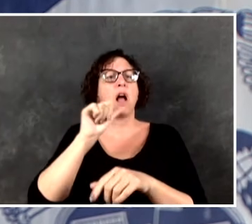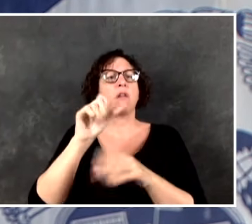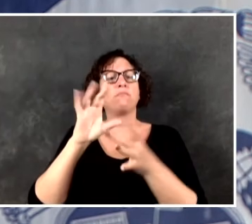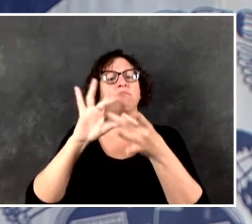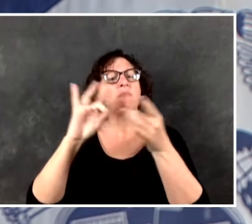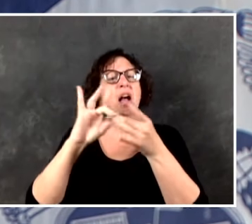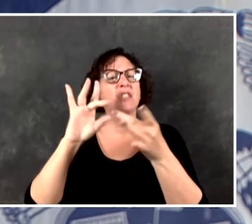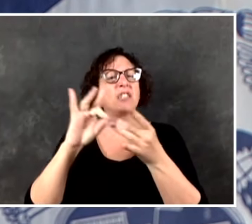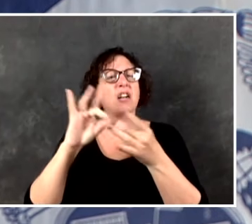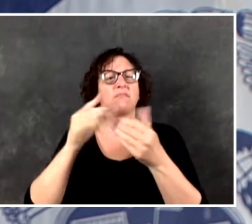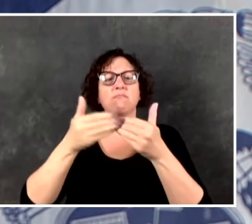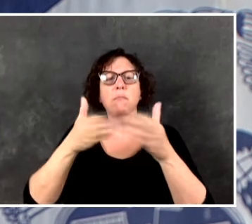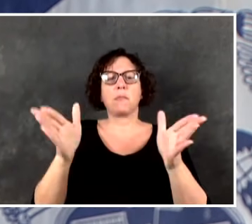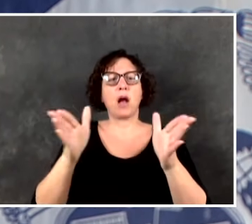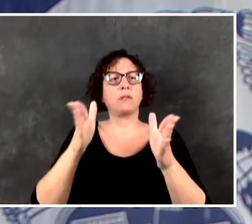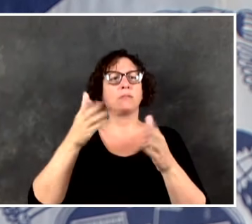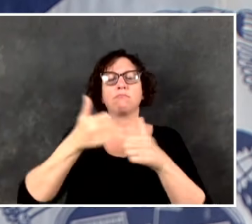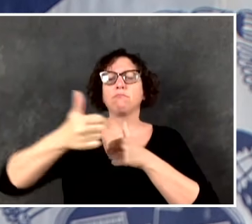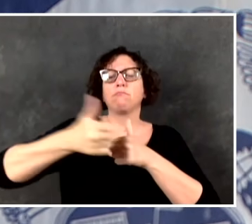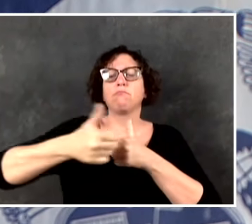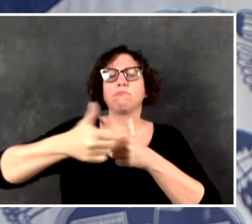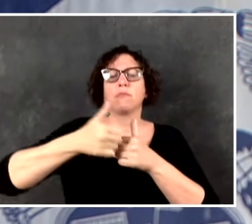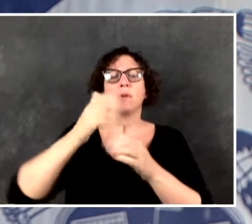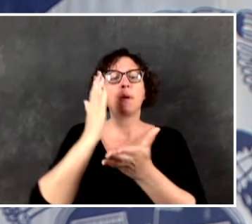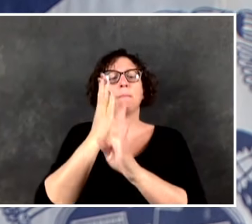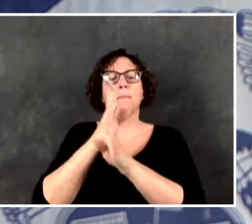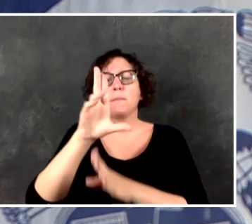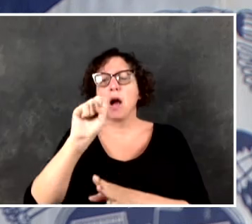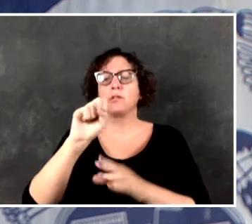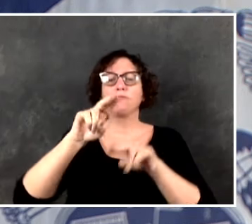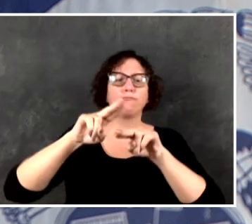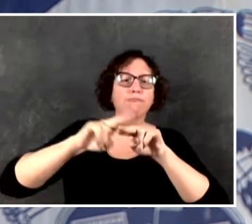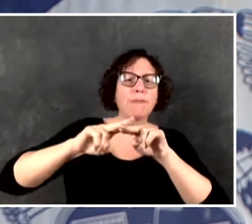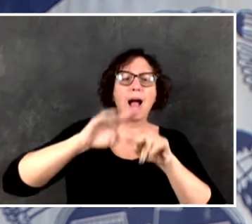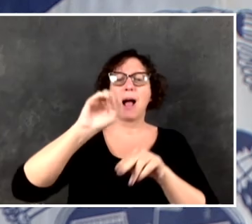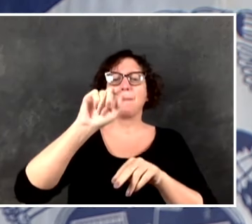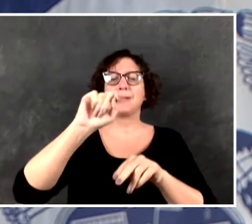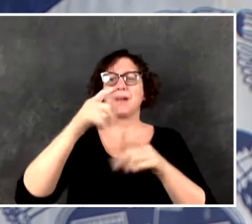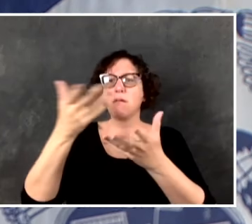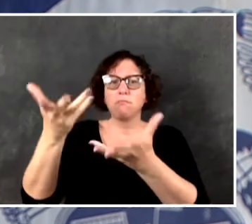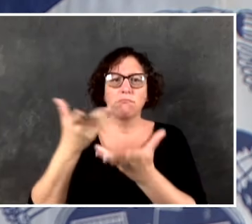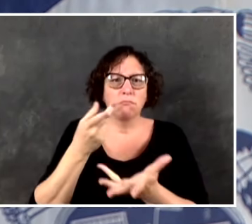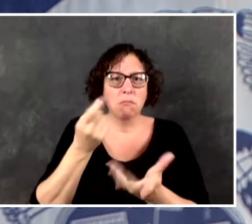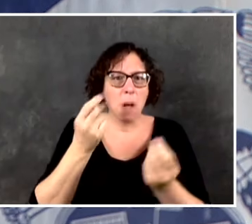I DON'T SEE THINGS LIKE PUBLIC TRANSIT